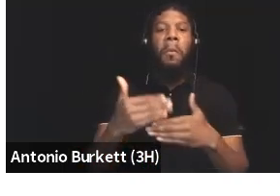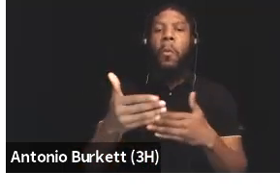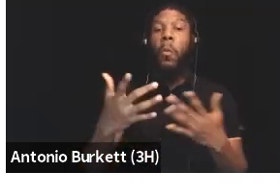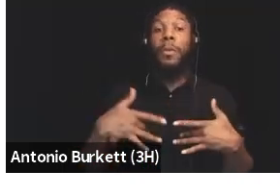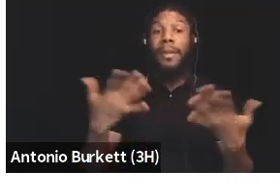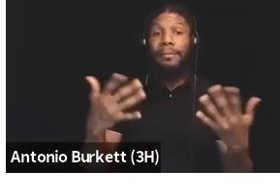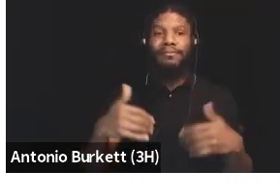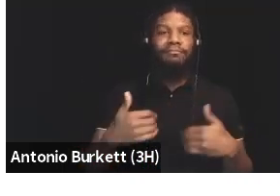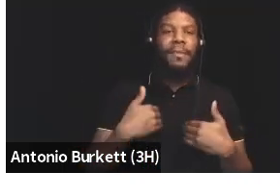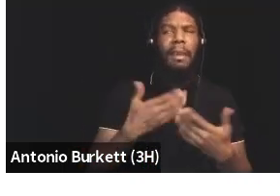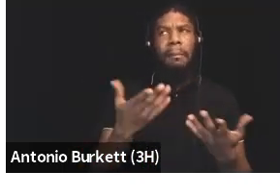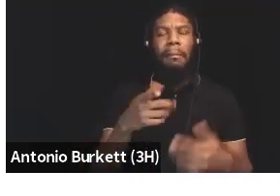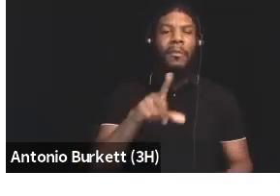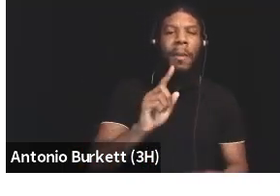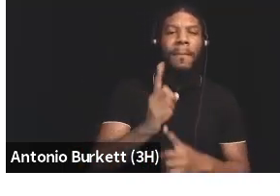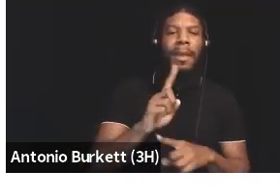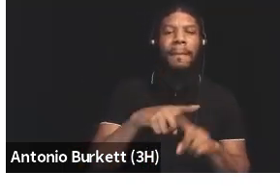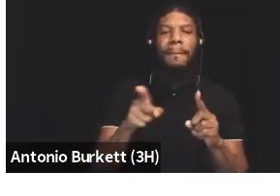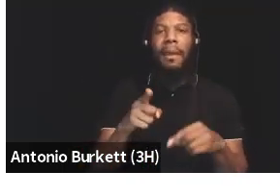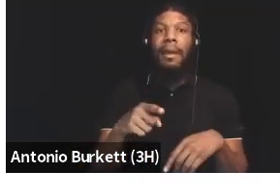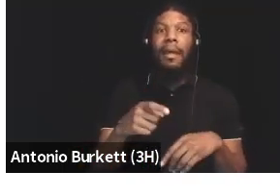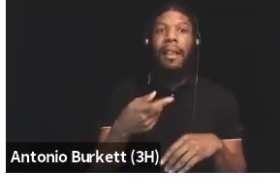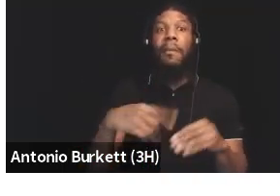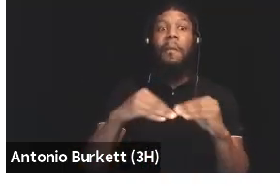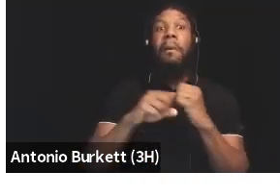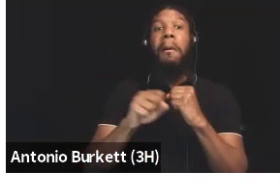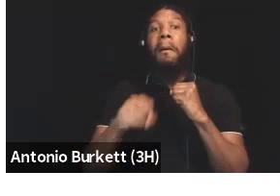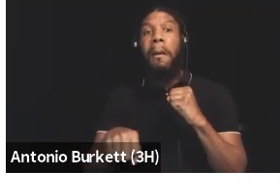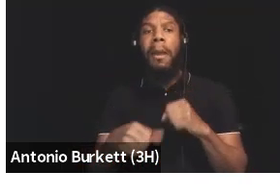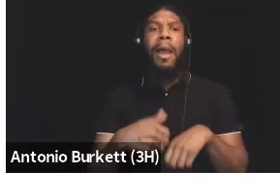to say 20 minutes, but you might have a few more than that to stand up and stretch or take a moment